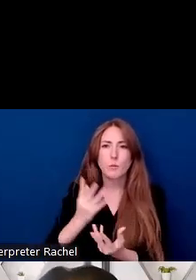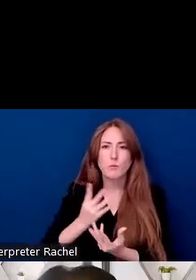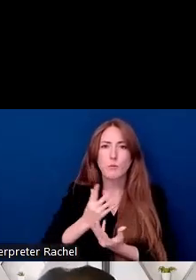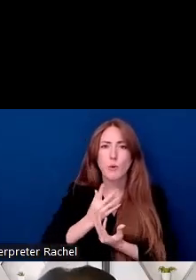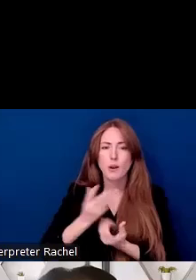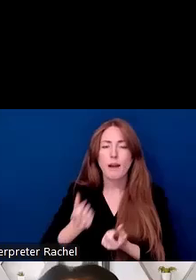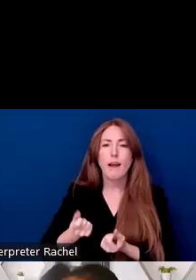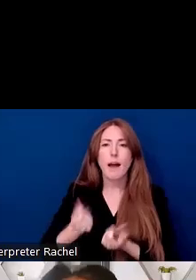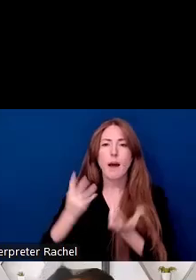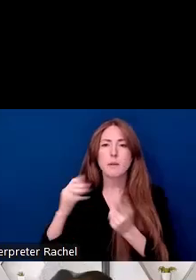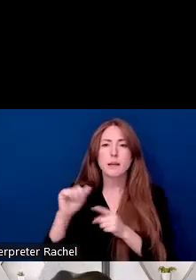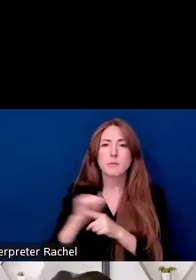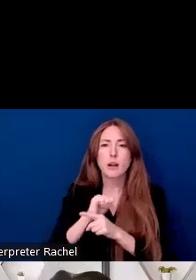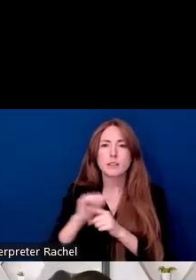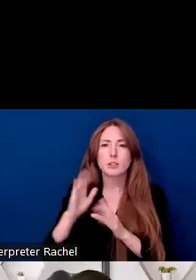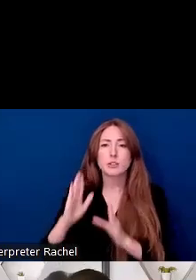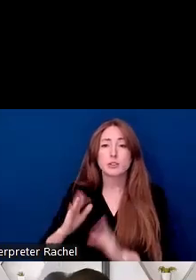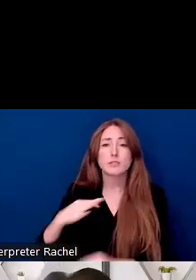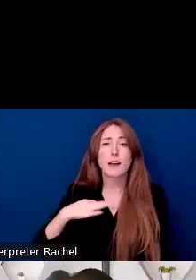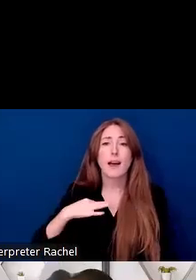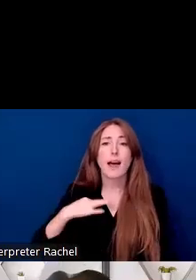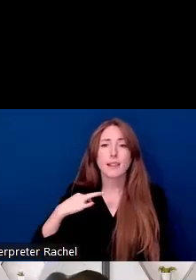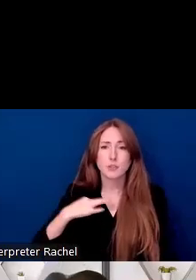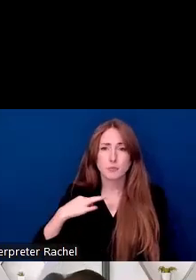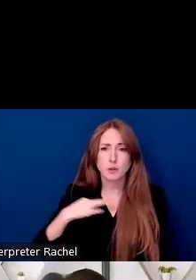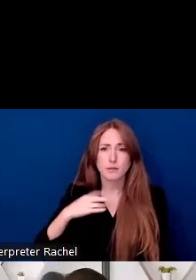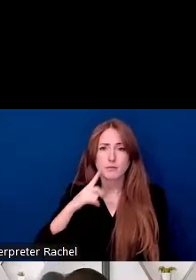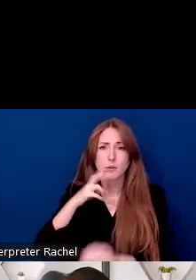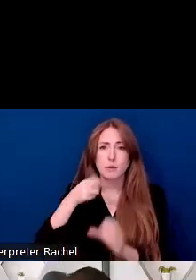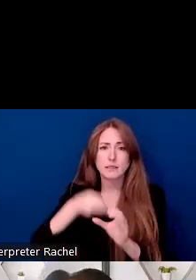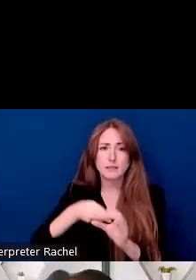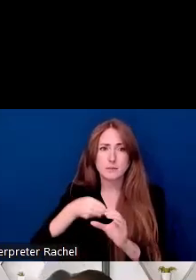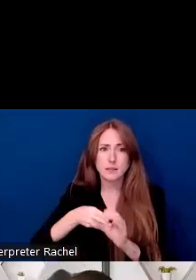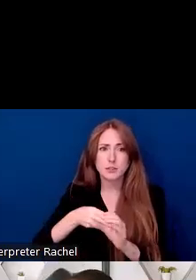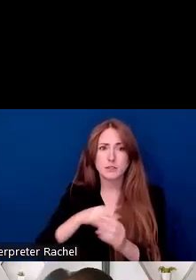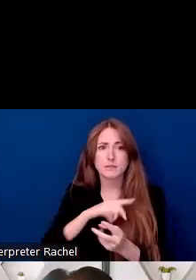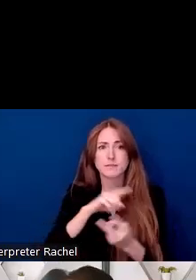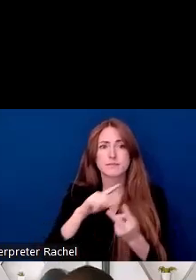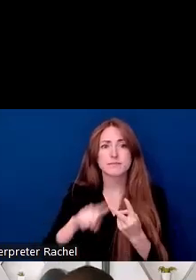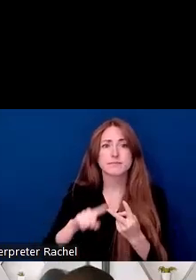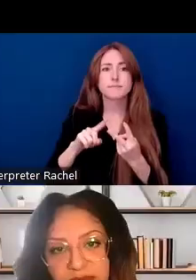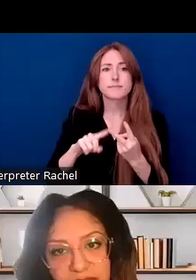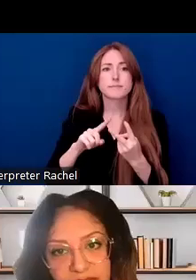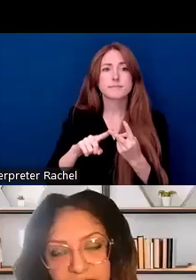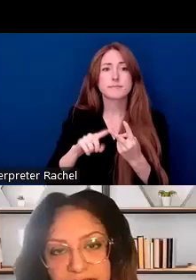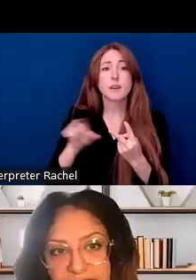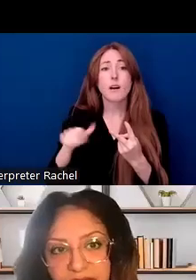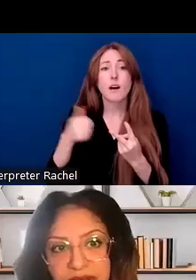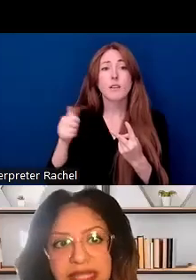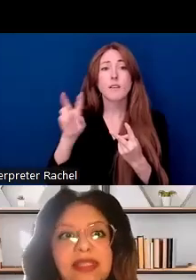this study. Also, second, other variables that could influence the visibility rate